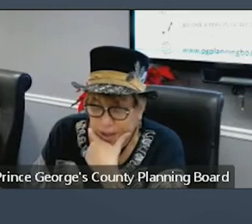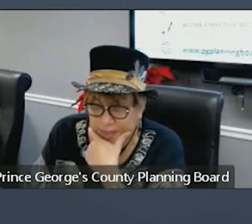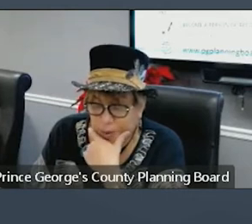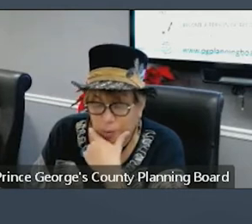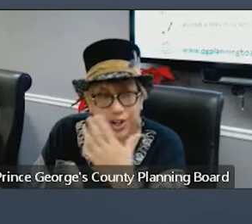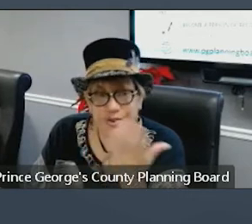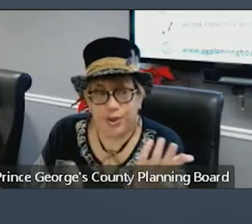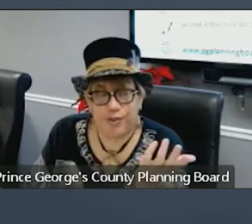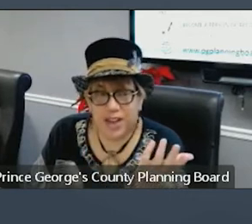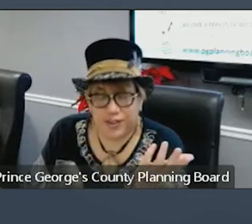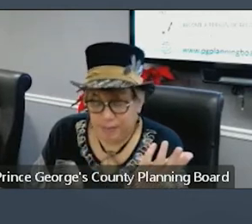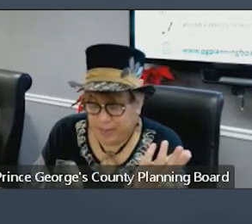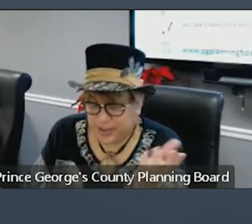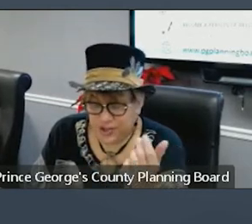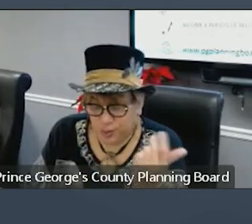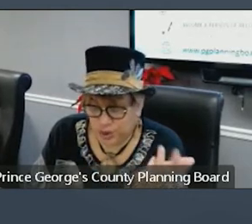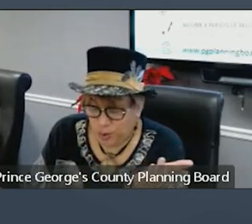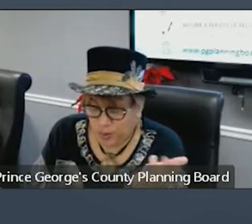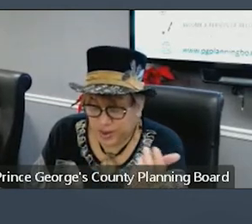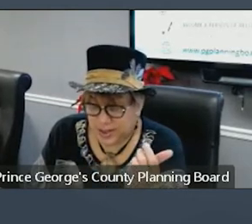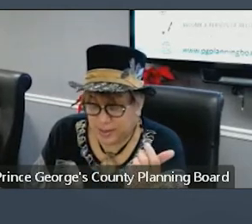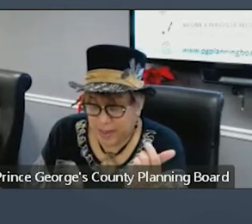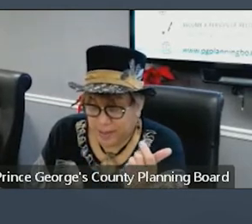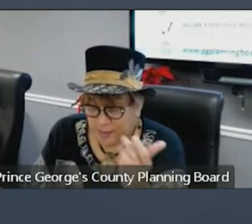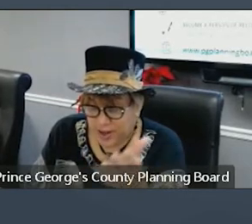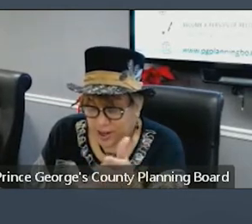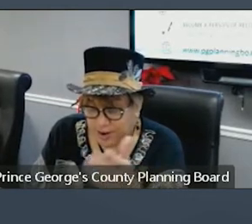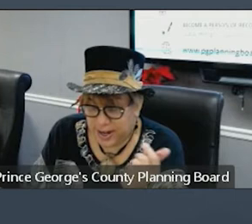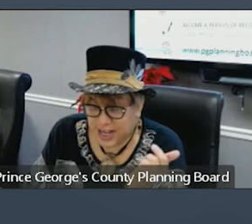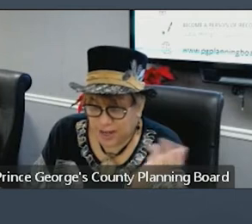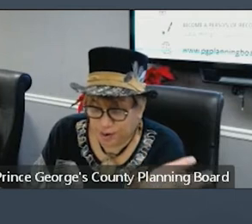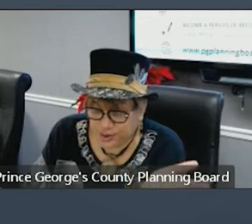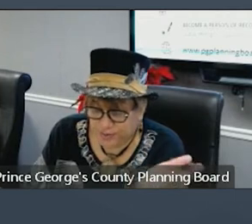They were wanted to an array of different people, such as Woodrow Wilson, Marie Curie, Teddy Roosevelt,